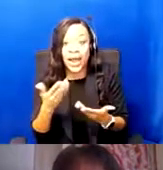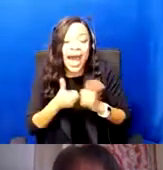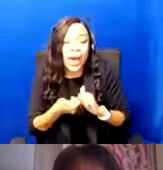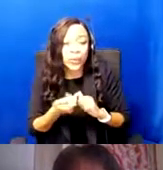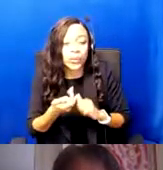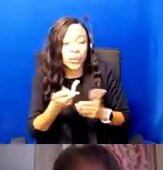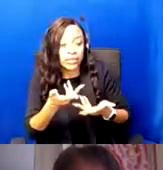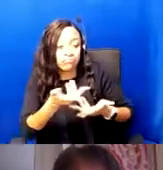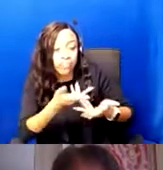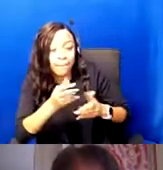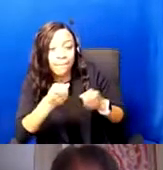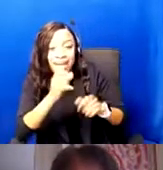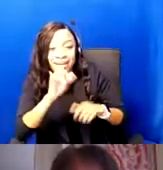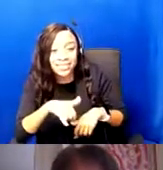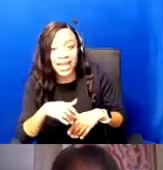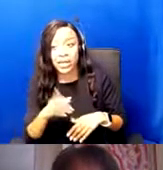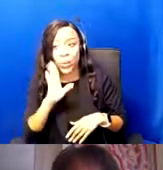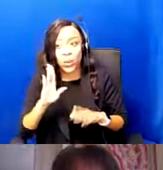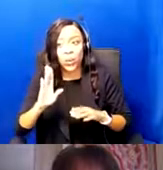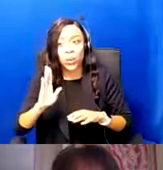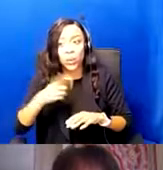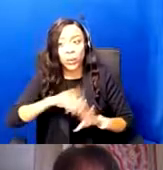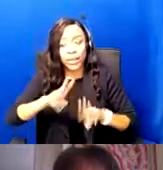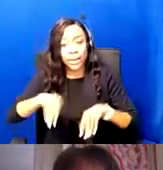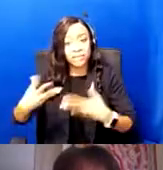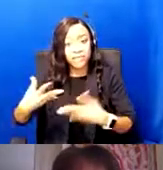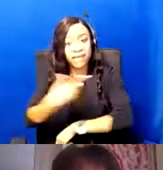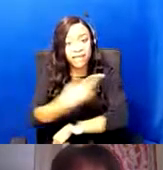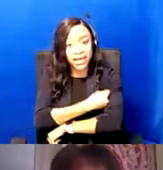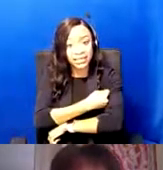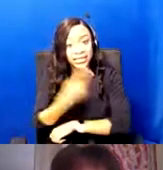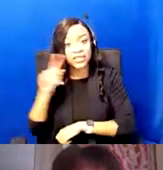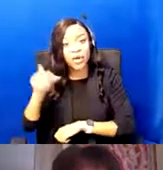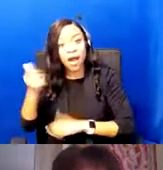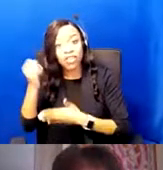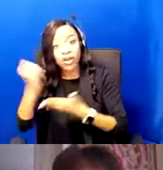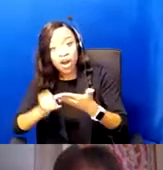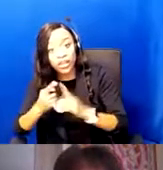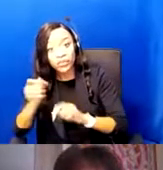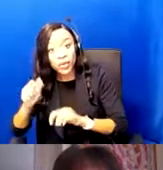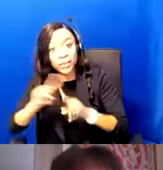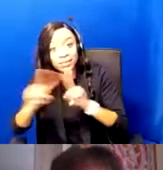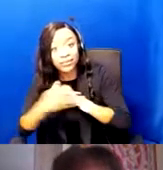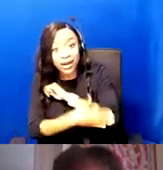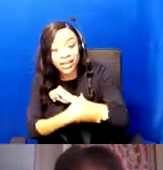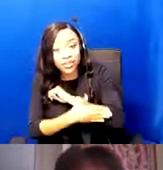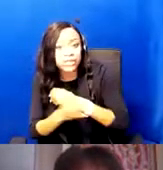and do we provide vaccines for people coming here. How do we manage that? As Pam just said,